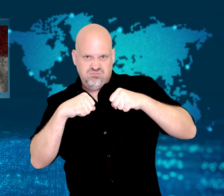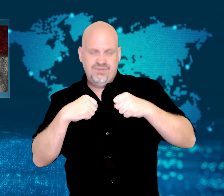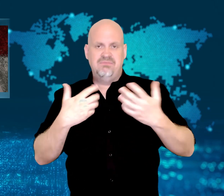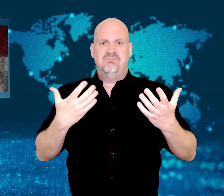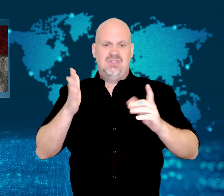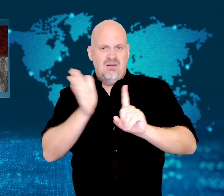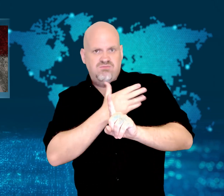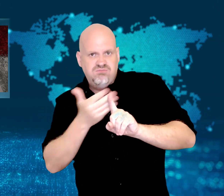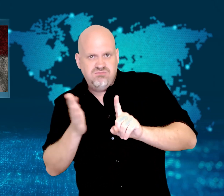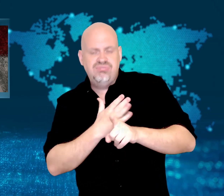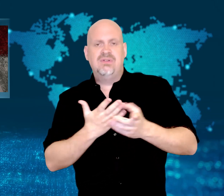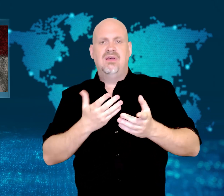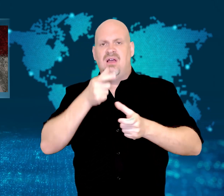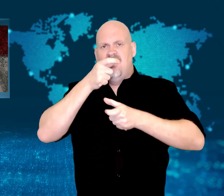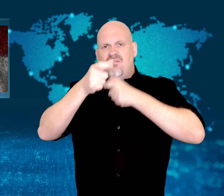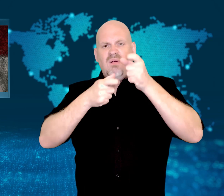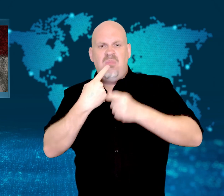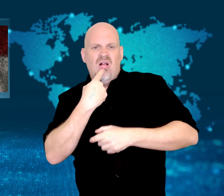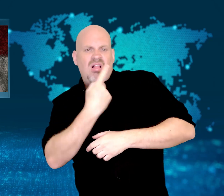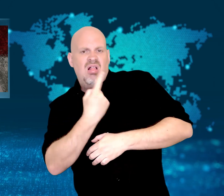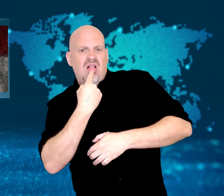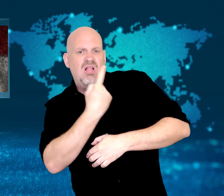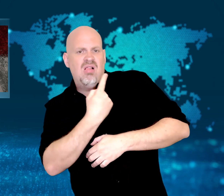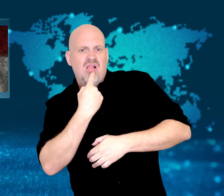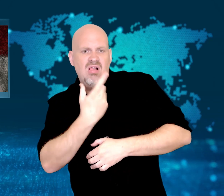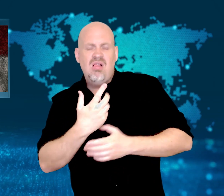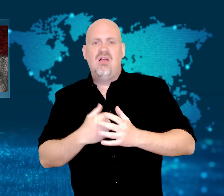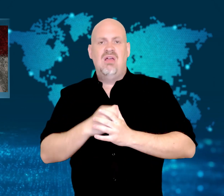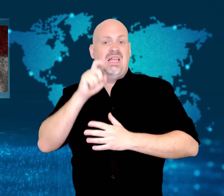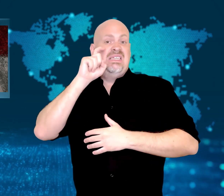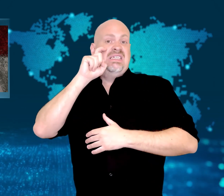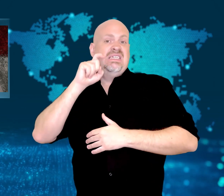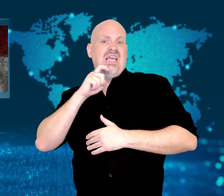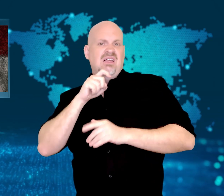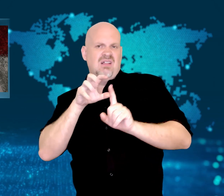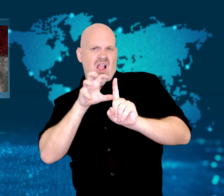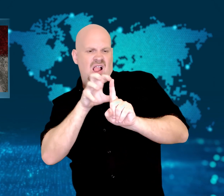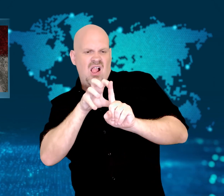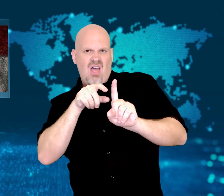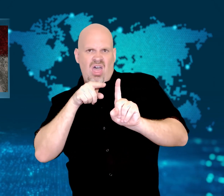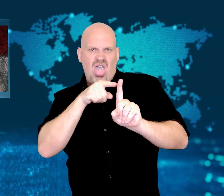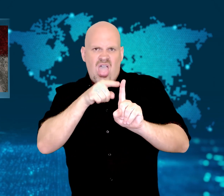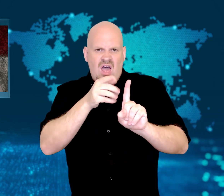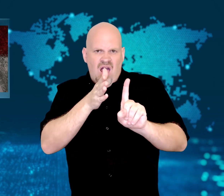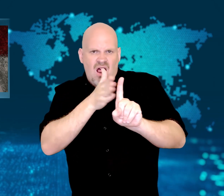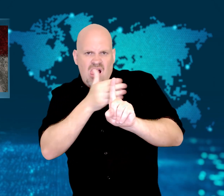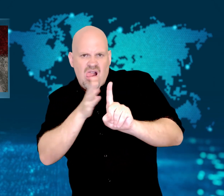physical or verbal assault, sexual harassment,